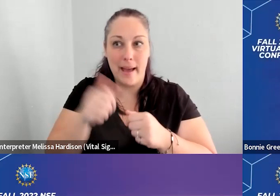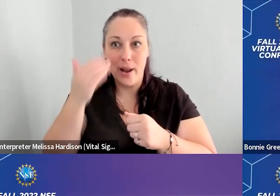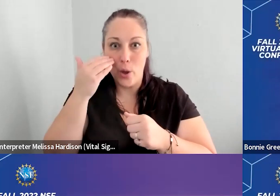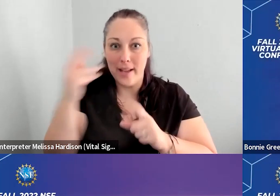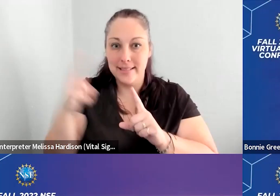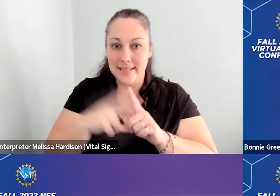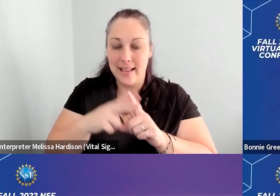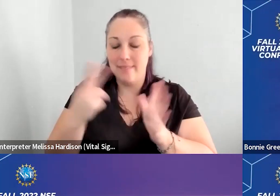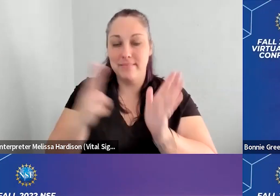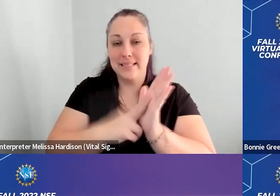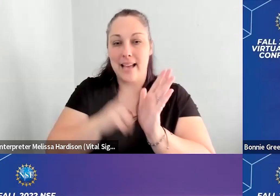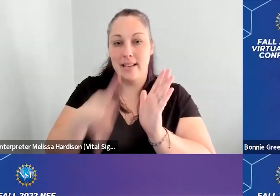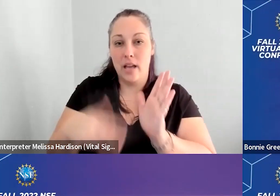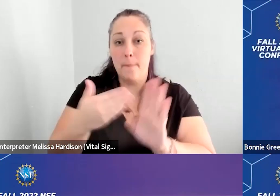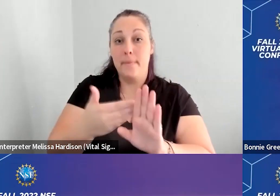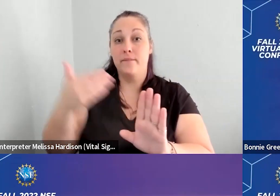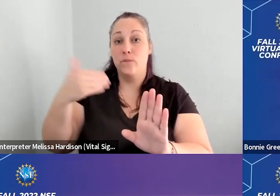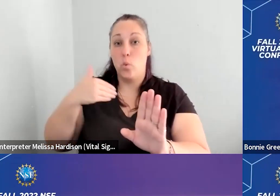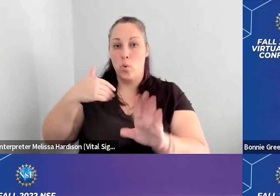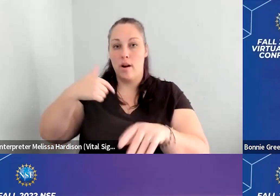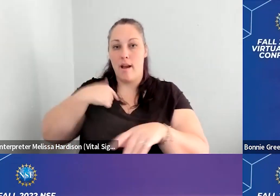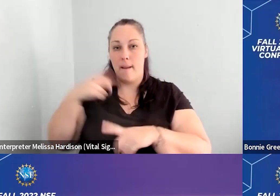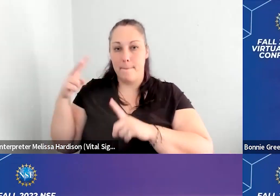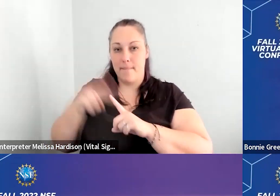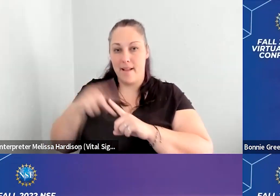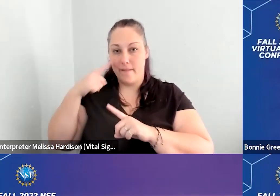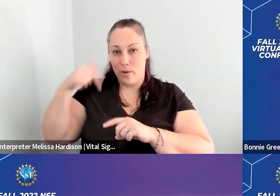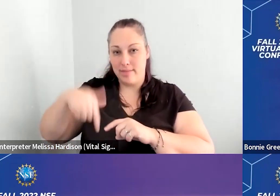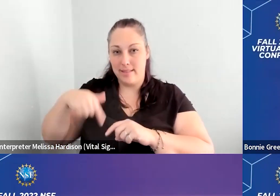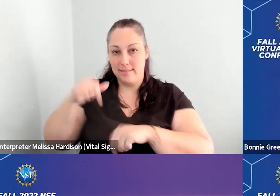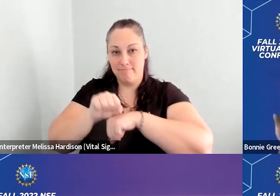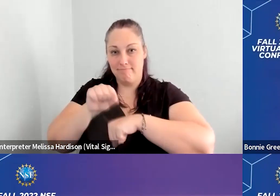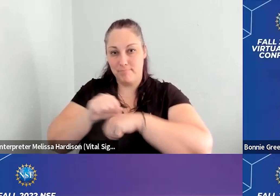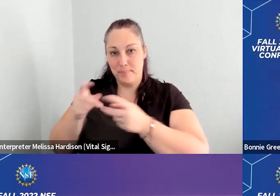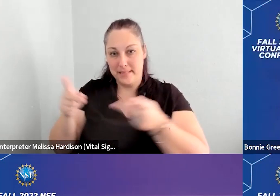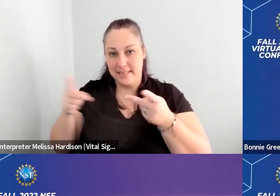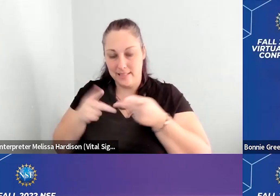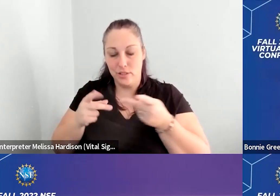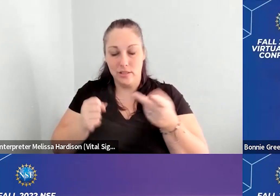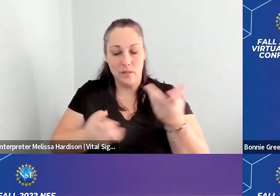And I remember just stumbling upon it. And so it is somewhere on the EDU website.